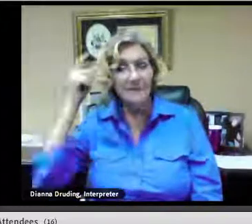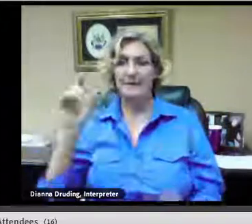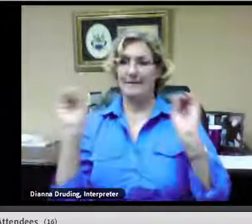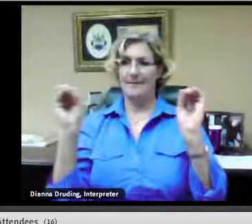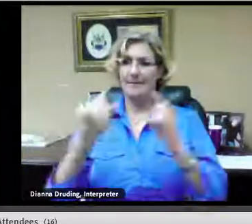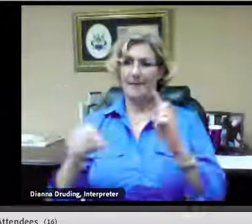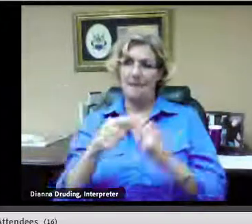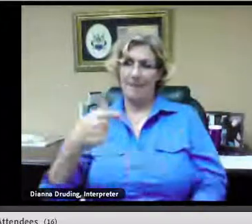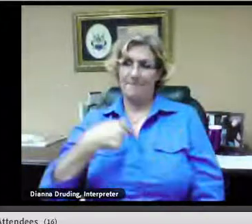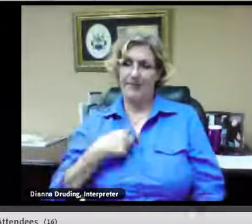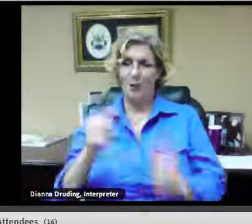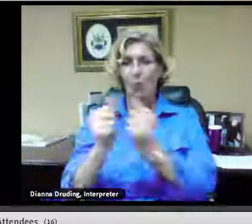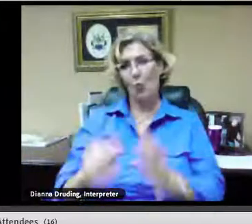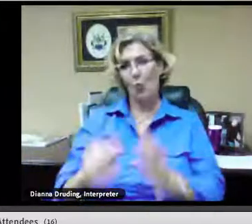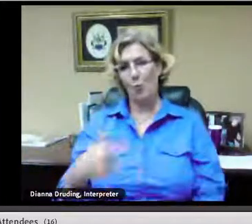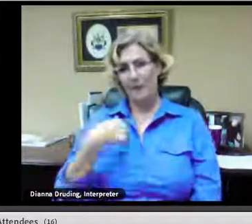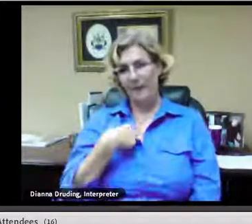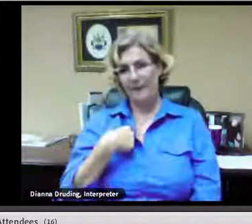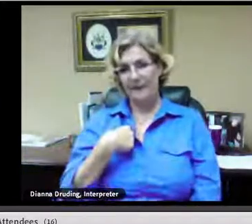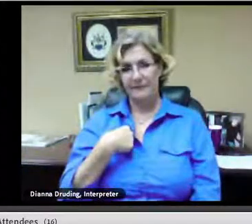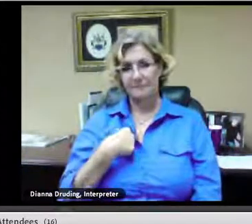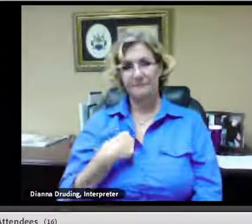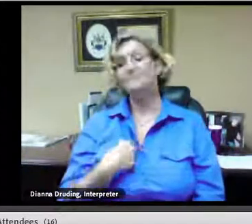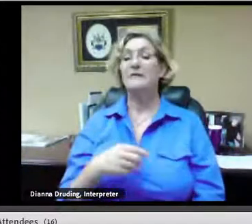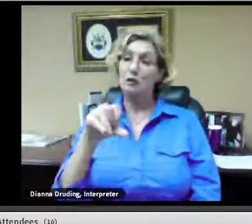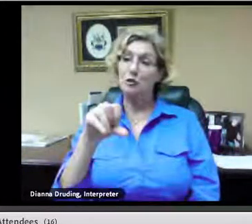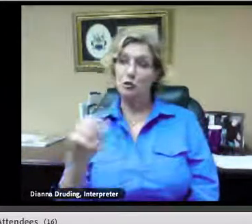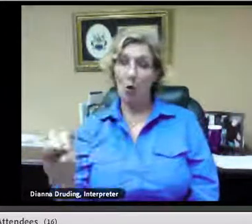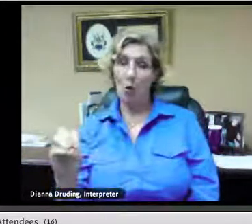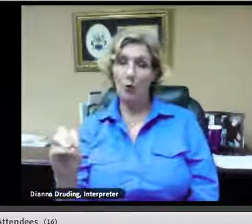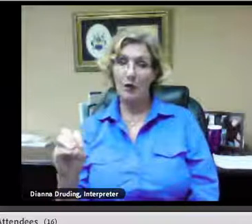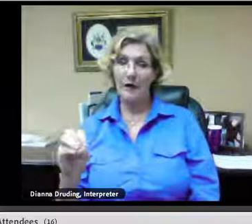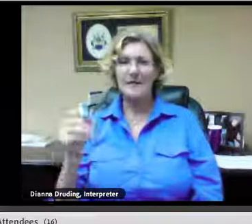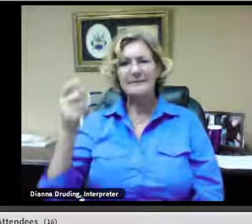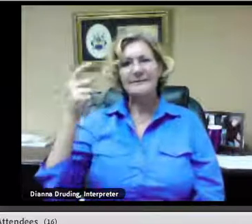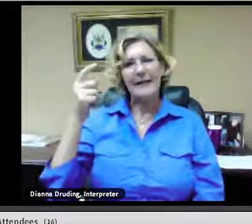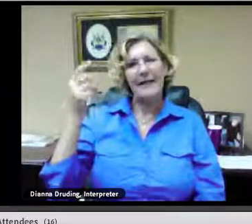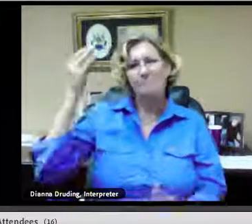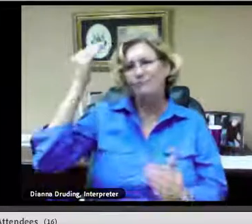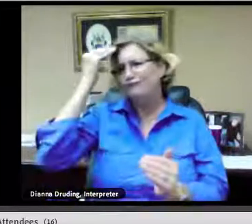Okay, so as kind of a brainstorming exercise